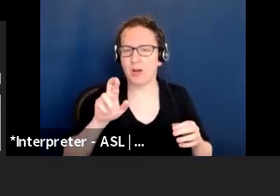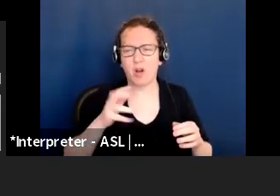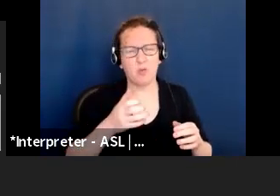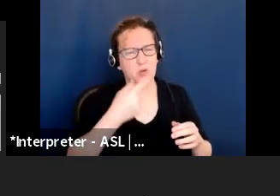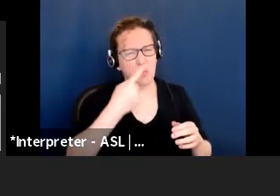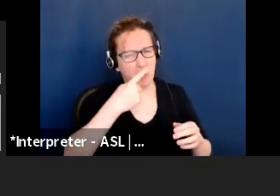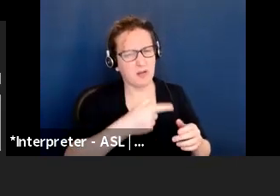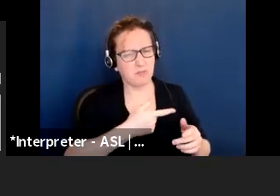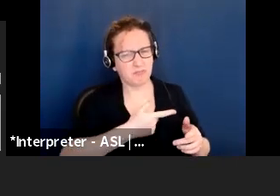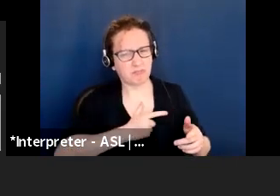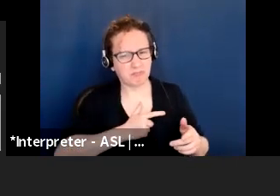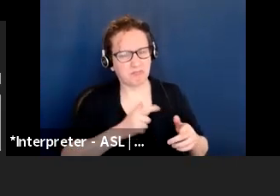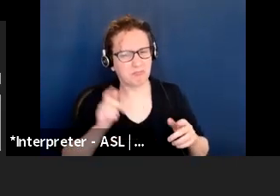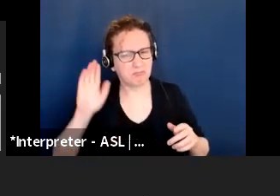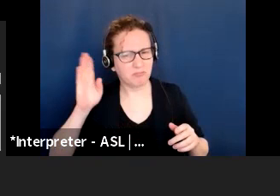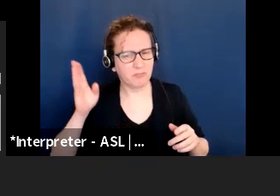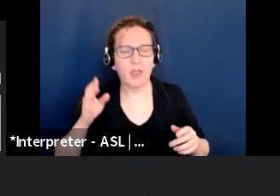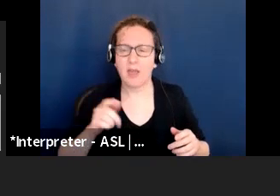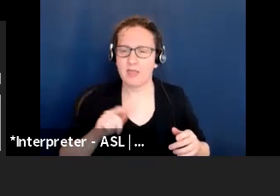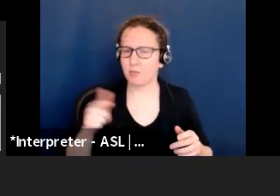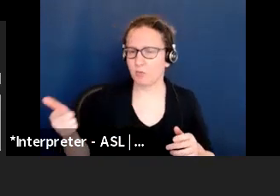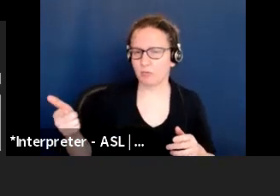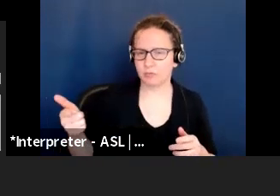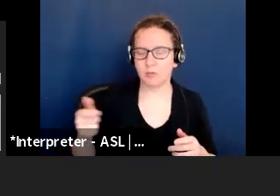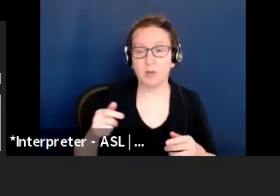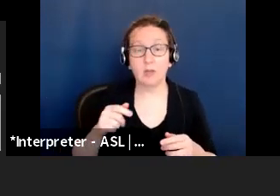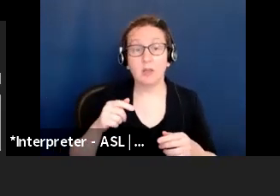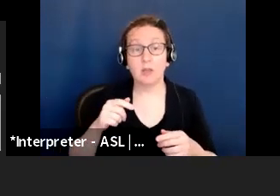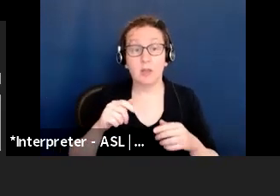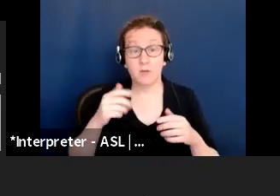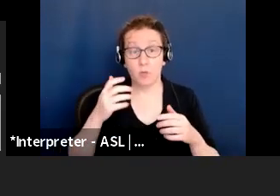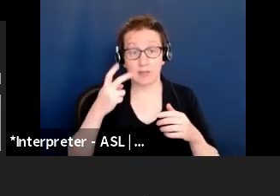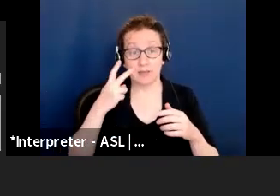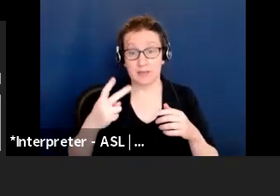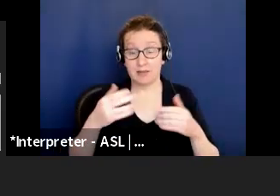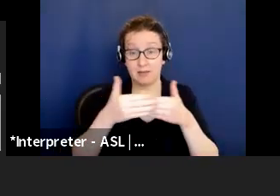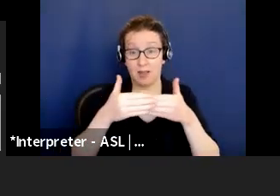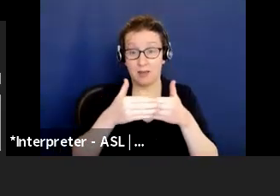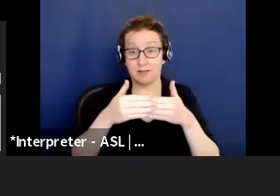Change to "gallery view" in the top right corner to see the slides and interpreter and